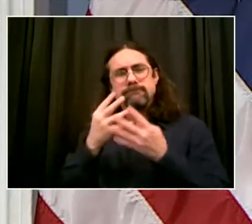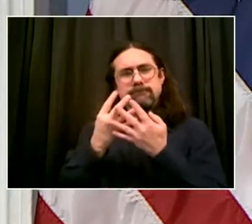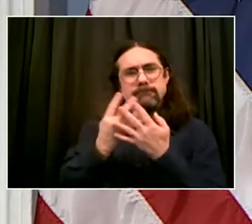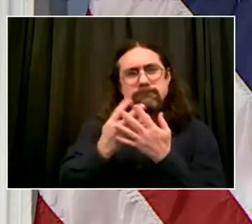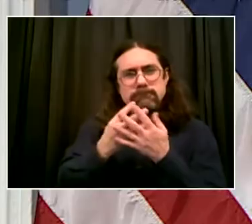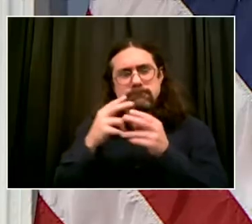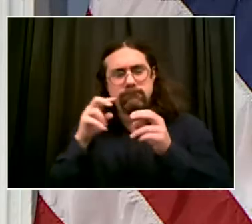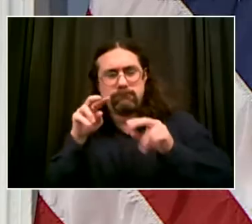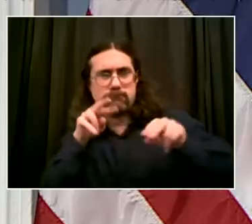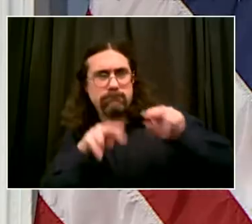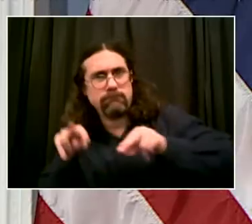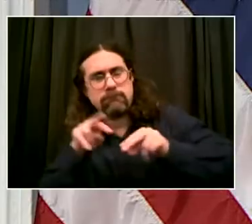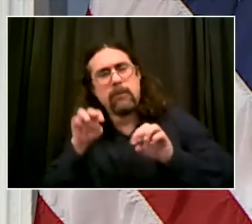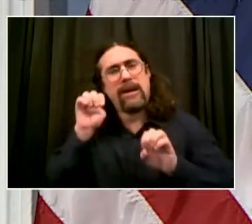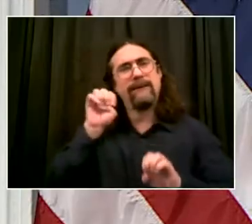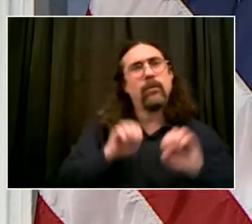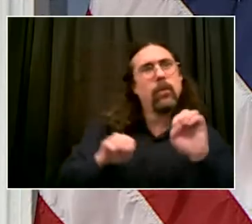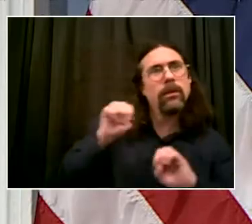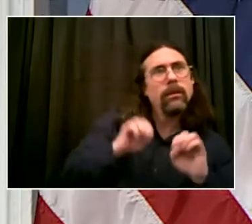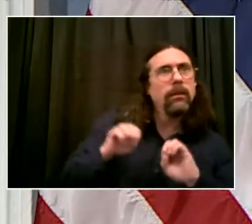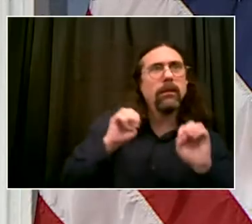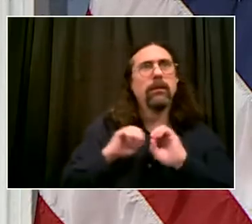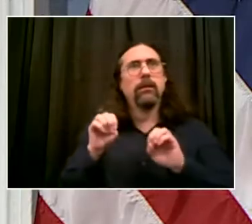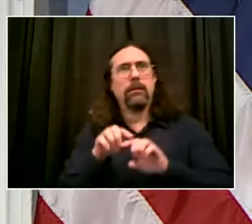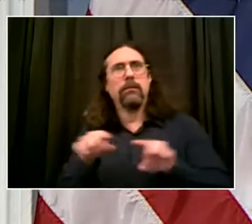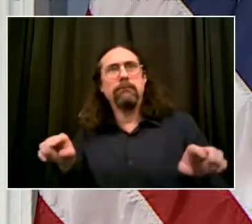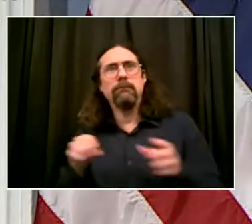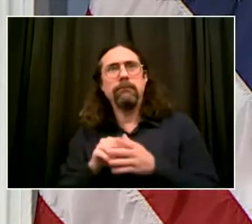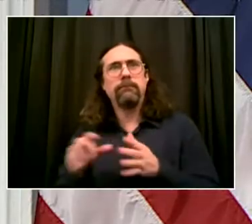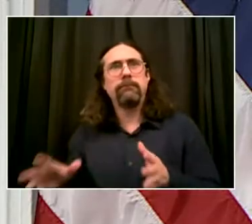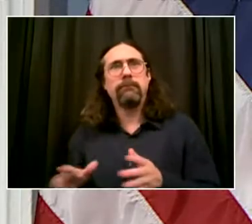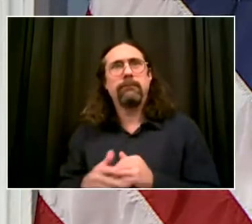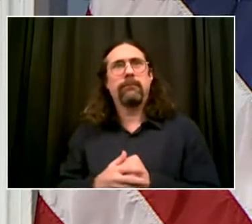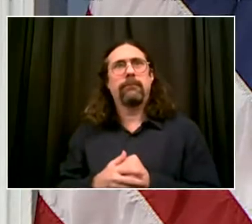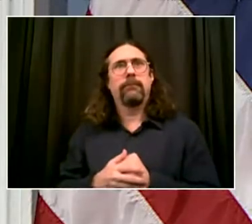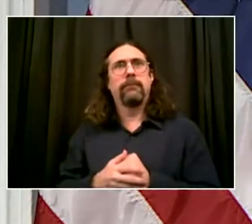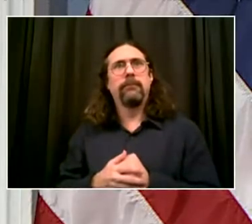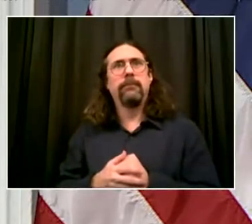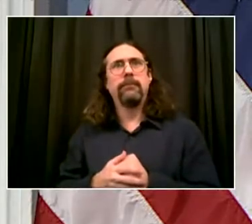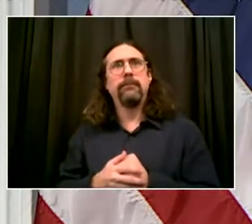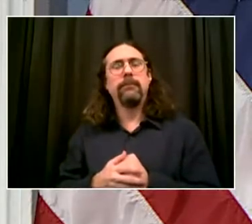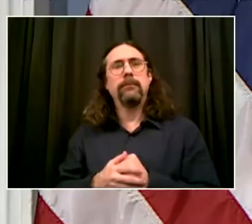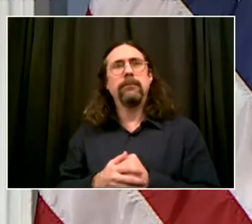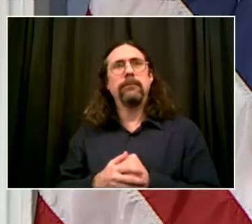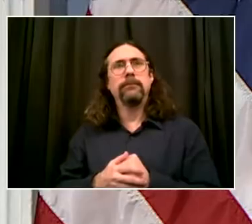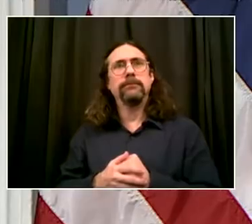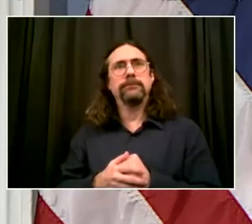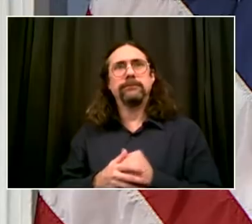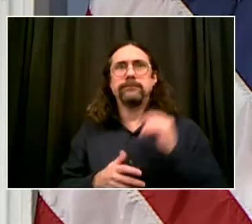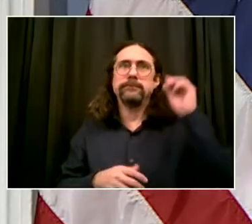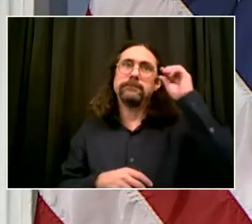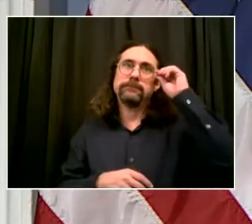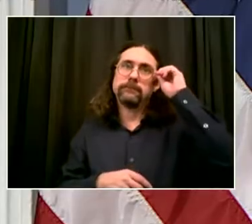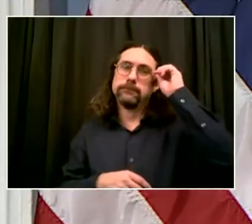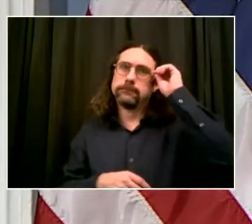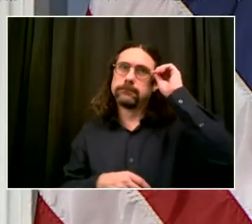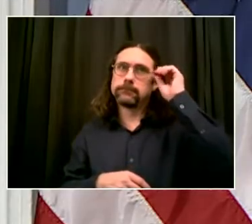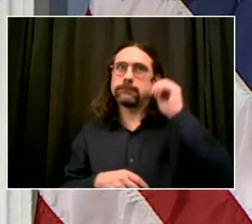THE STUDENTS, WHERE THEY GOINNG AND WHERE DO WE NEED TO SUPPORT WHAT SCHOOLS ARE DOING AS WE GOGO